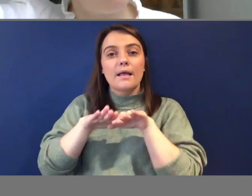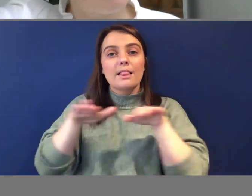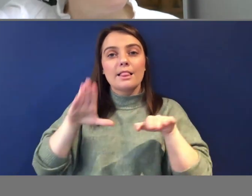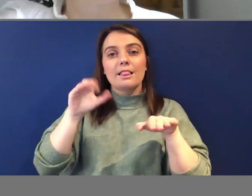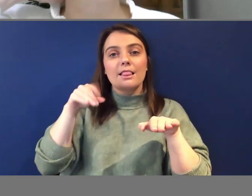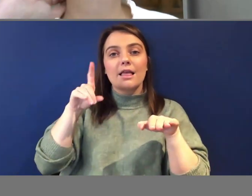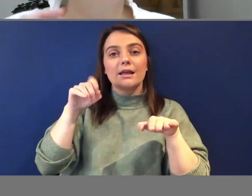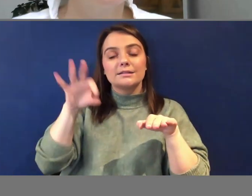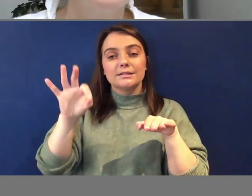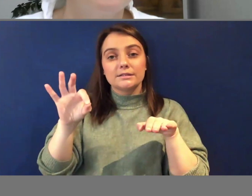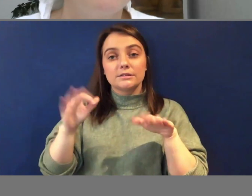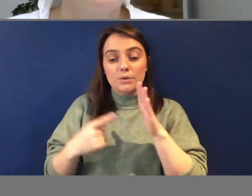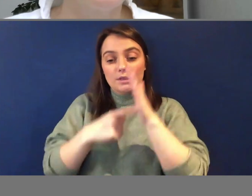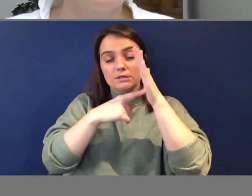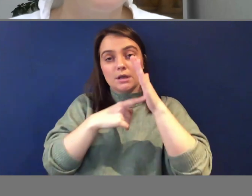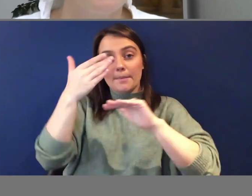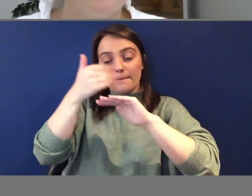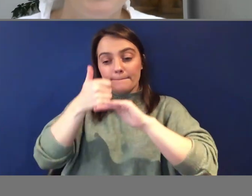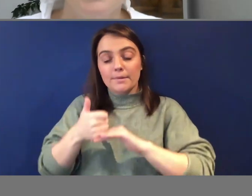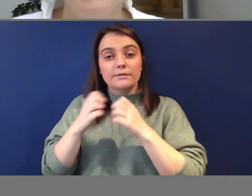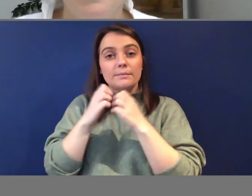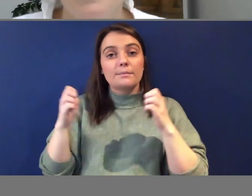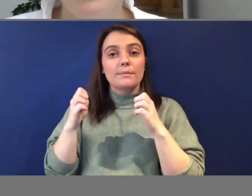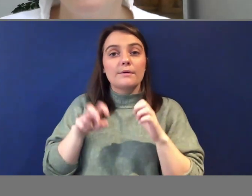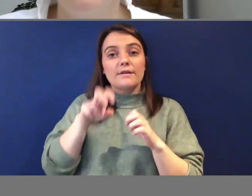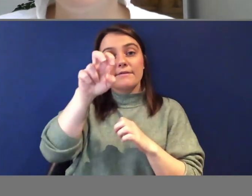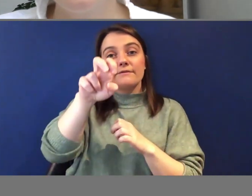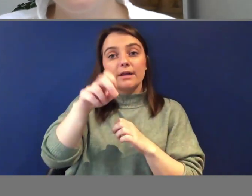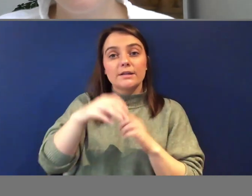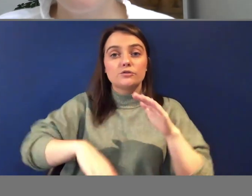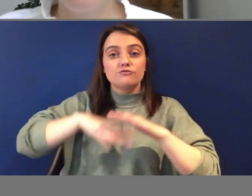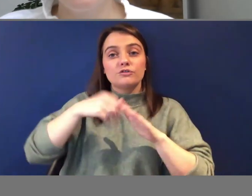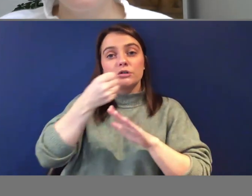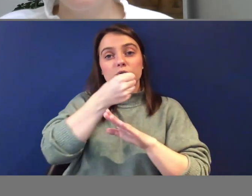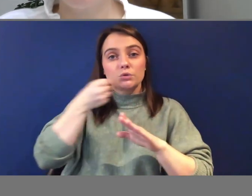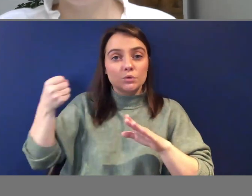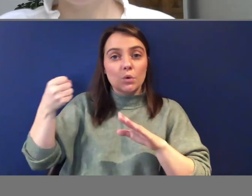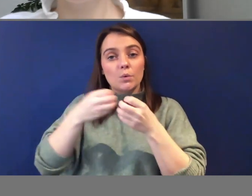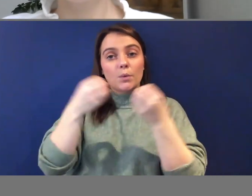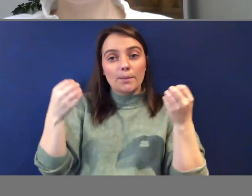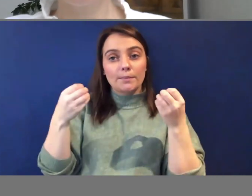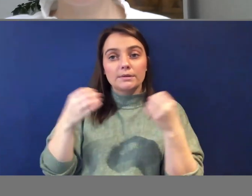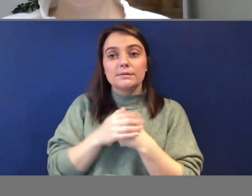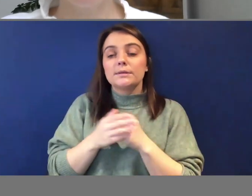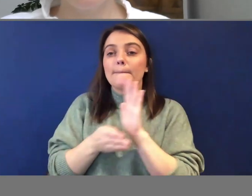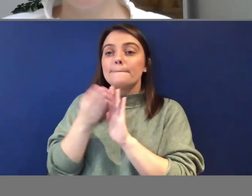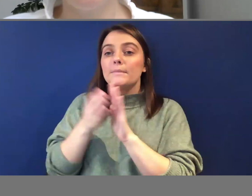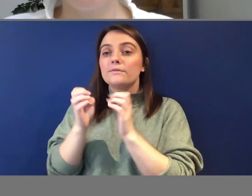the top and bottom of each flight and there are restrictions and door openings onto the landing for buildings for everyone it's top and bottom of the flight clear of any door